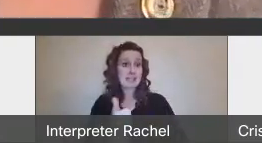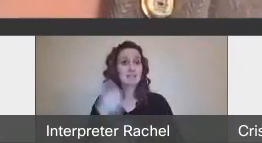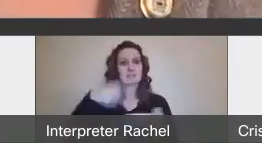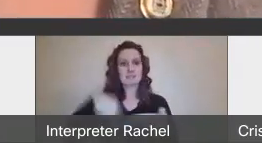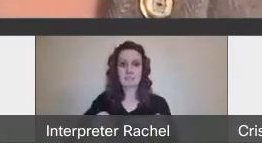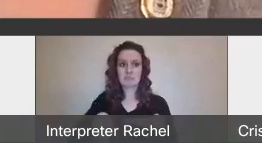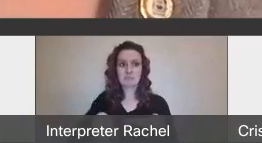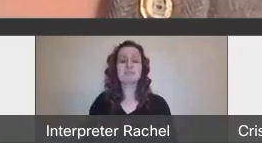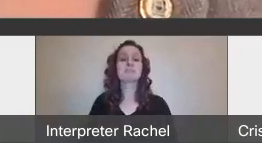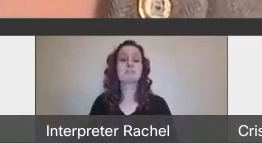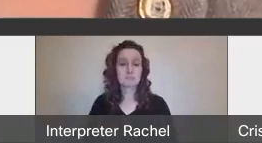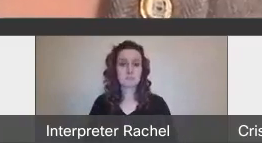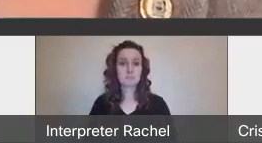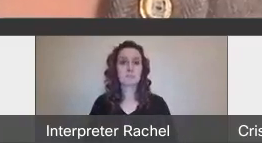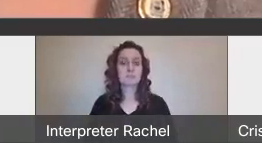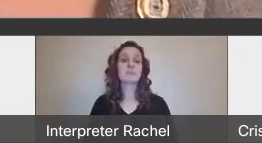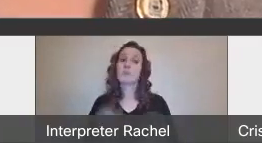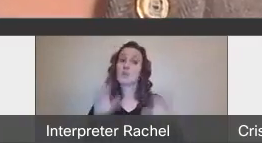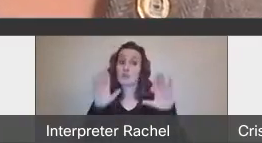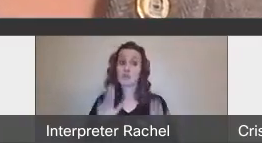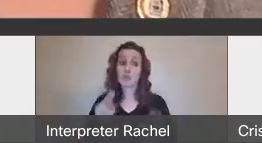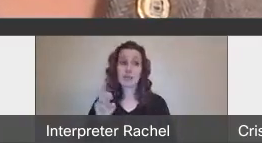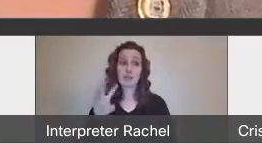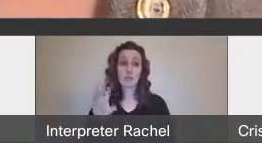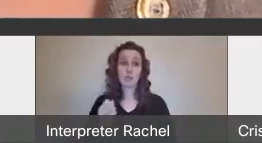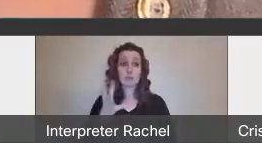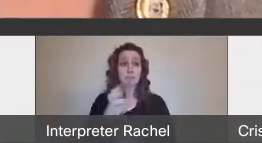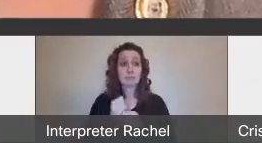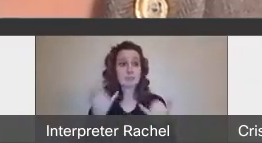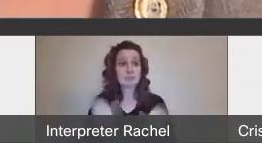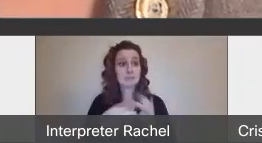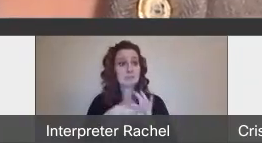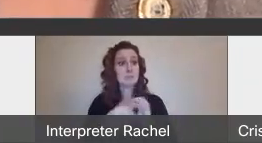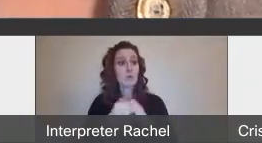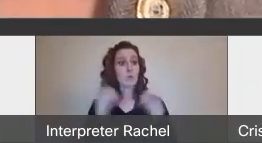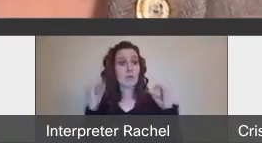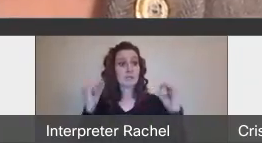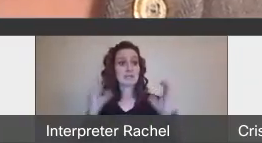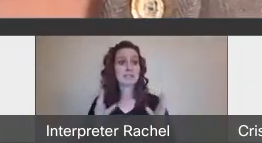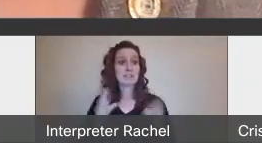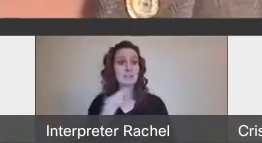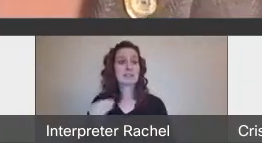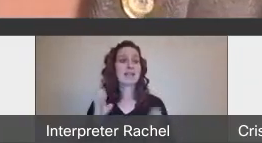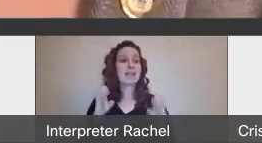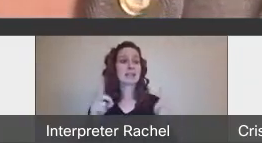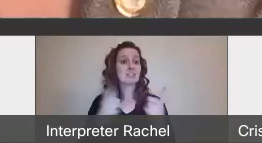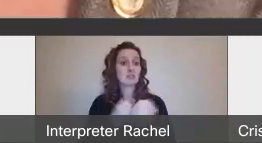We received welcome news today about our teachers and educational support staff and are extremely